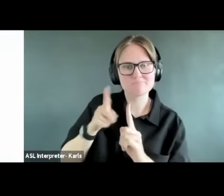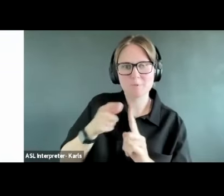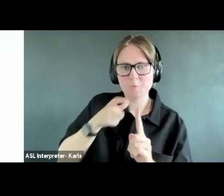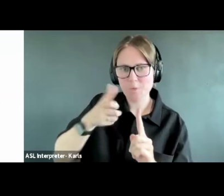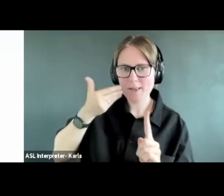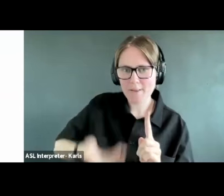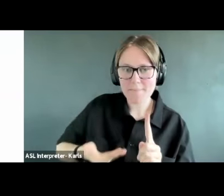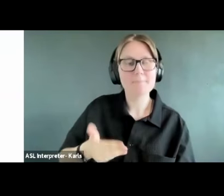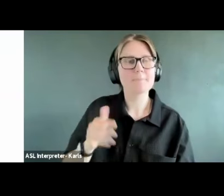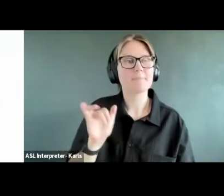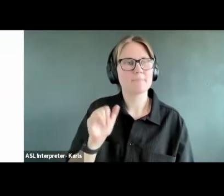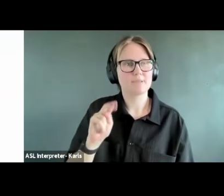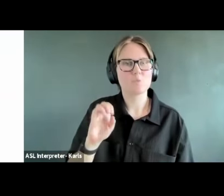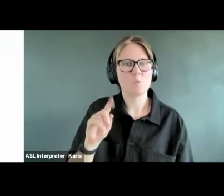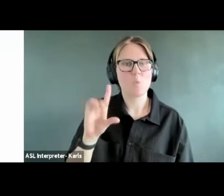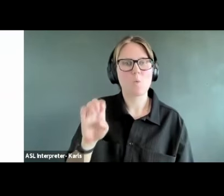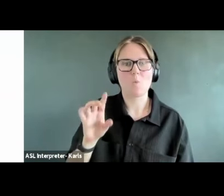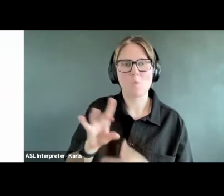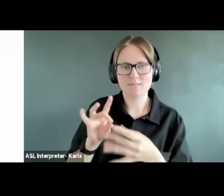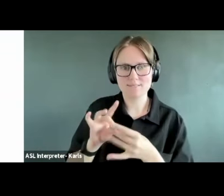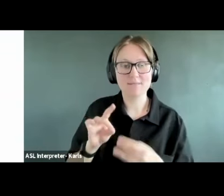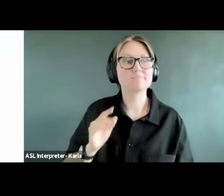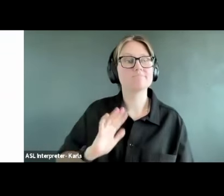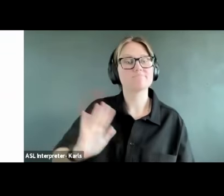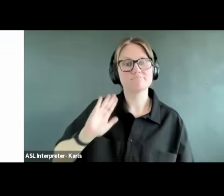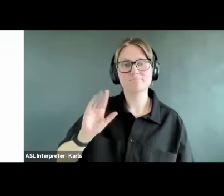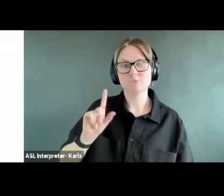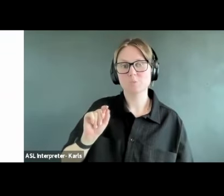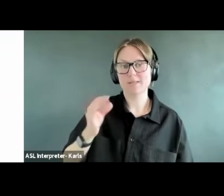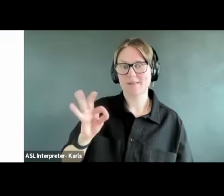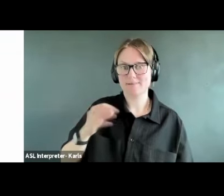when my son was born in 2019 I really struggled